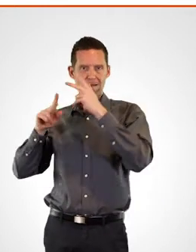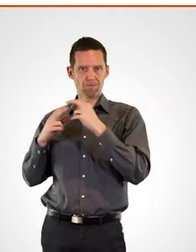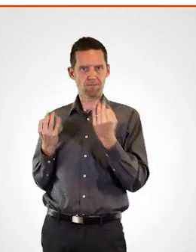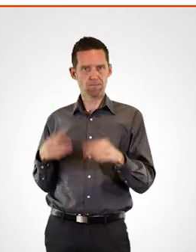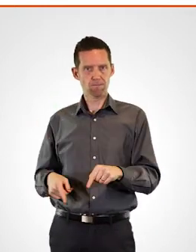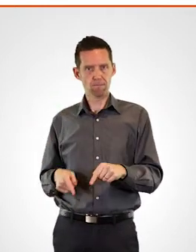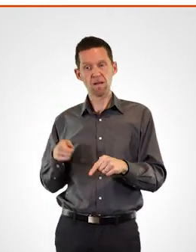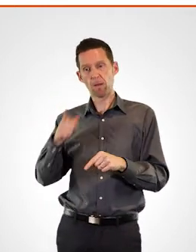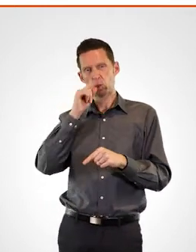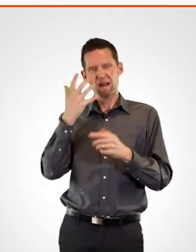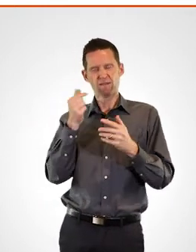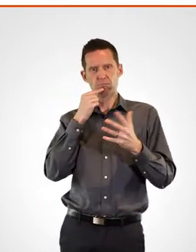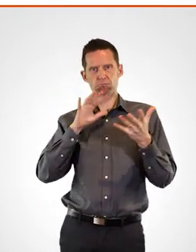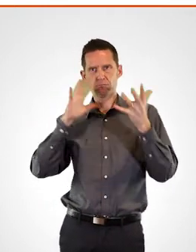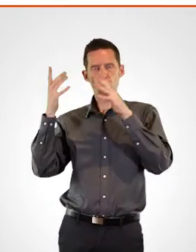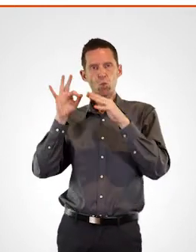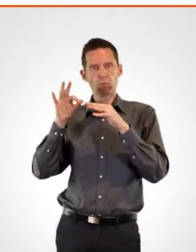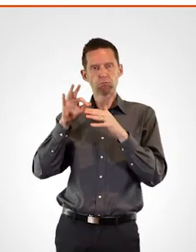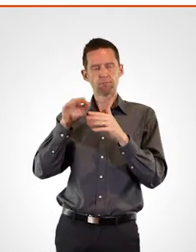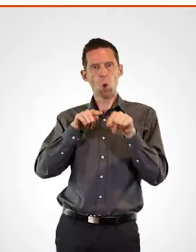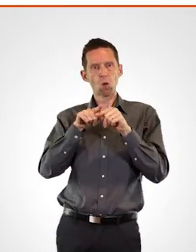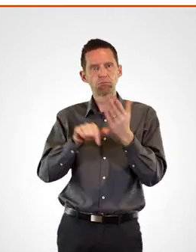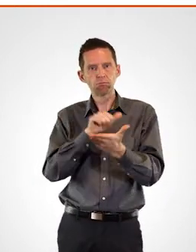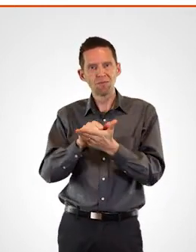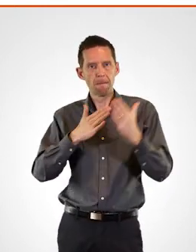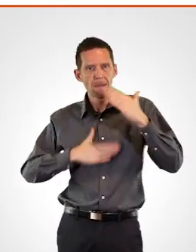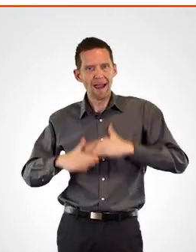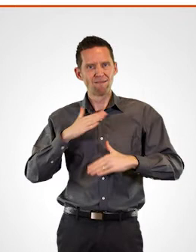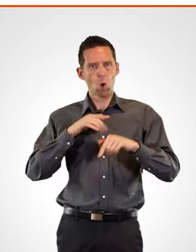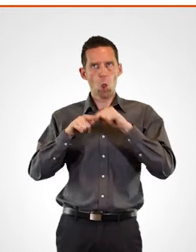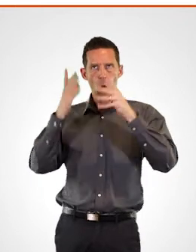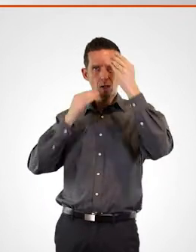and this can really lead to disparities in learning and behaviour at later ages.